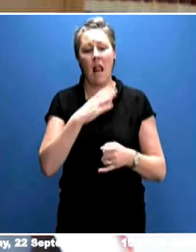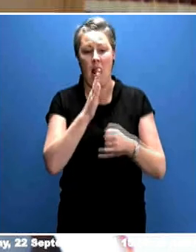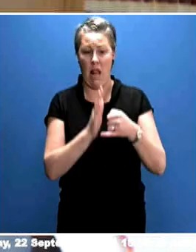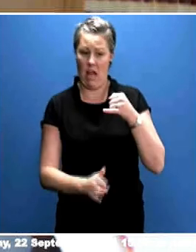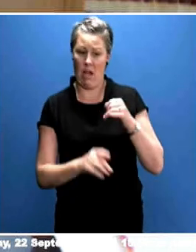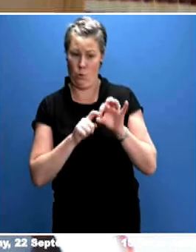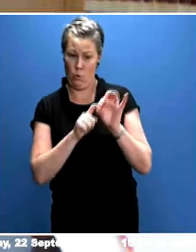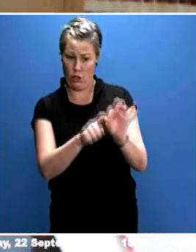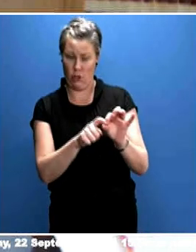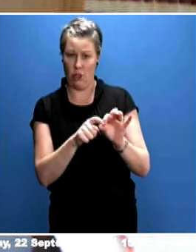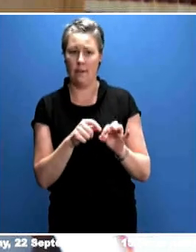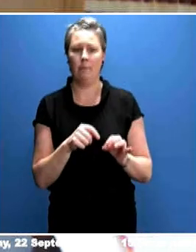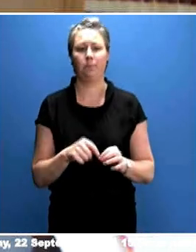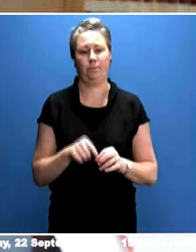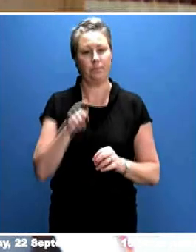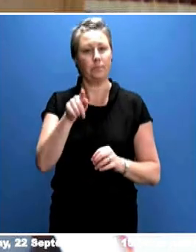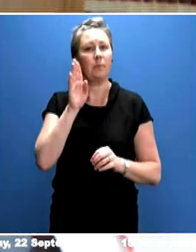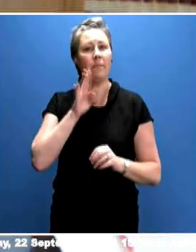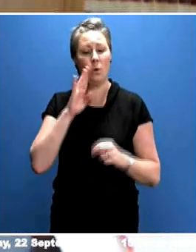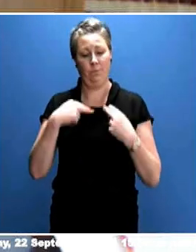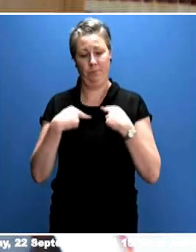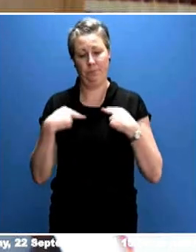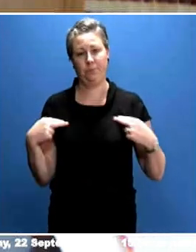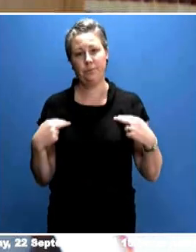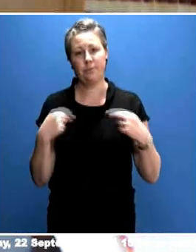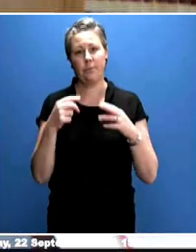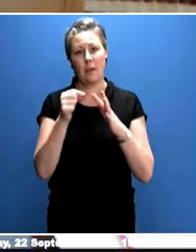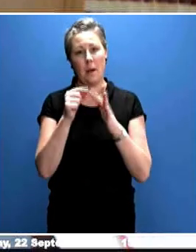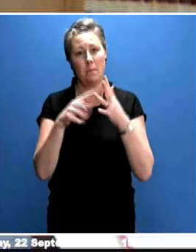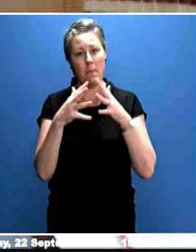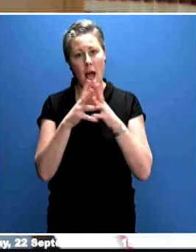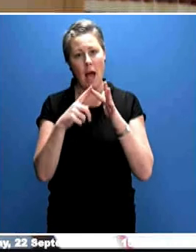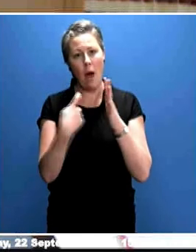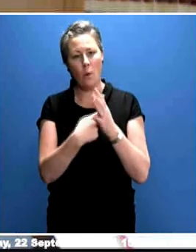Mr Power, in his questions to you, talked about cultural safety,